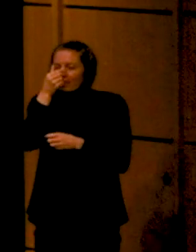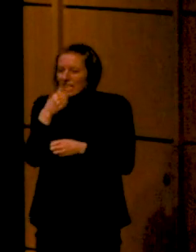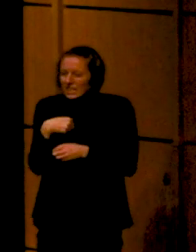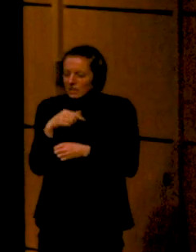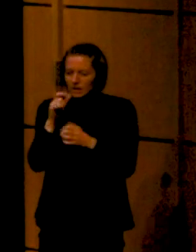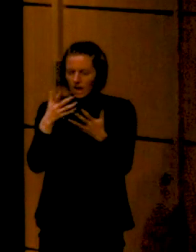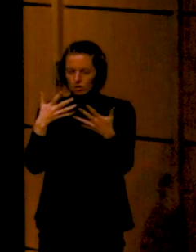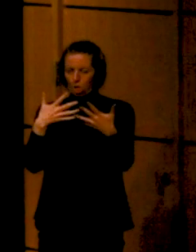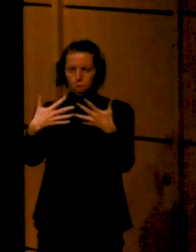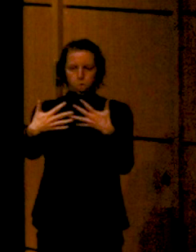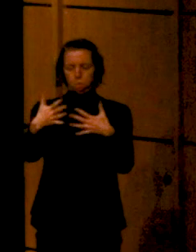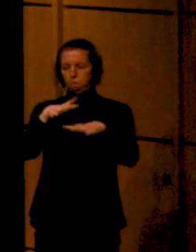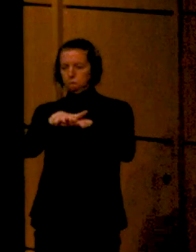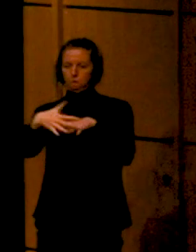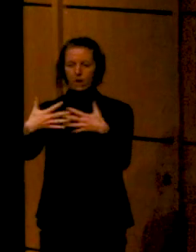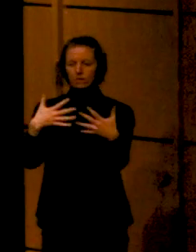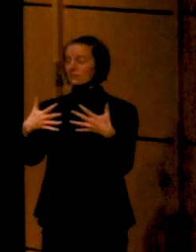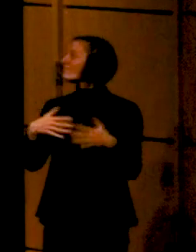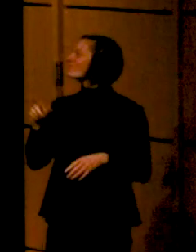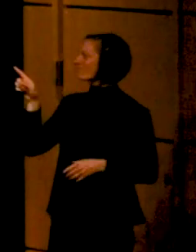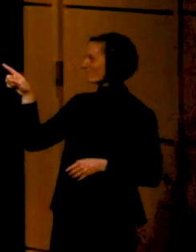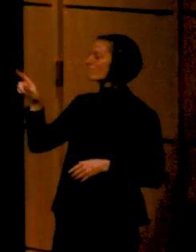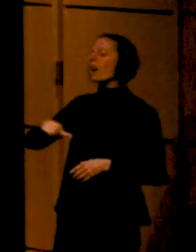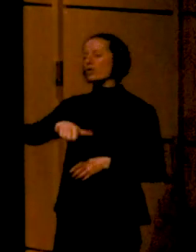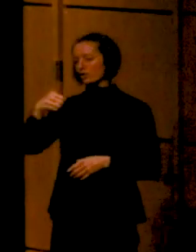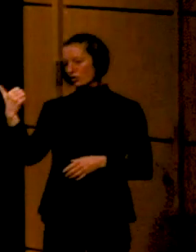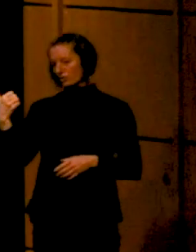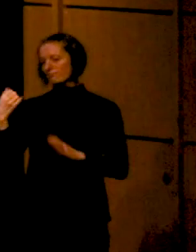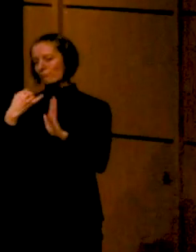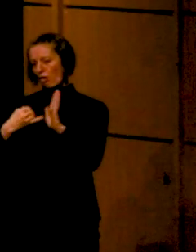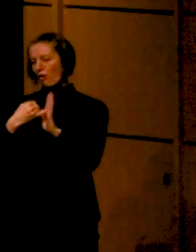This is another work he's created since the one that we have on show "Mount St. Helens